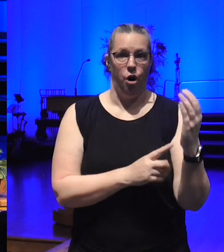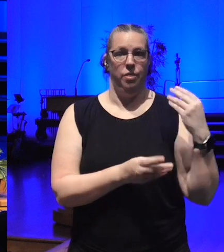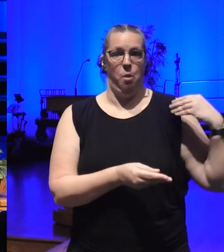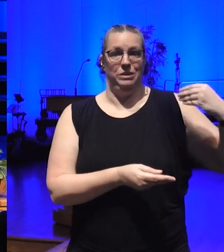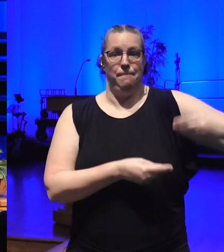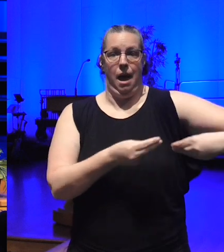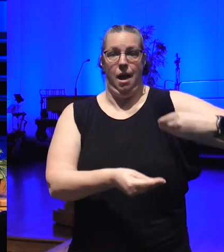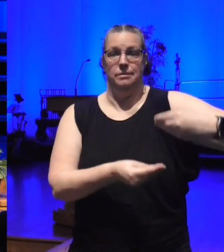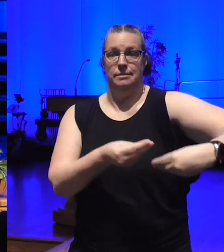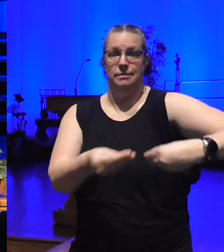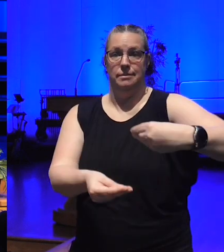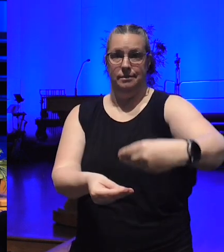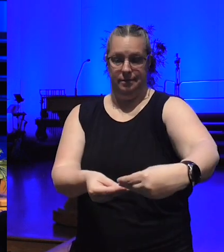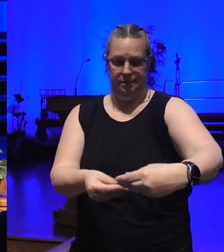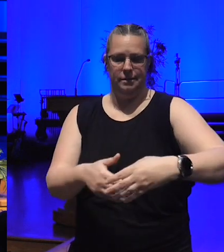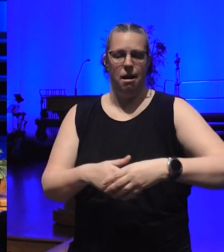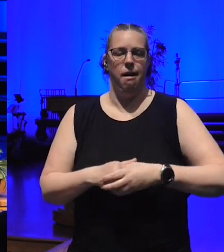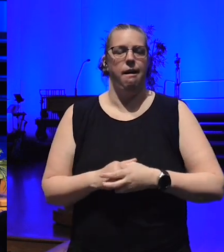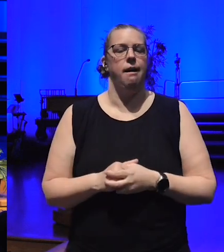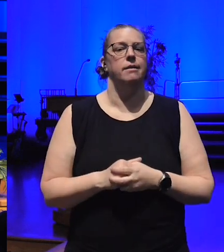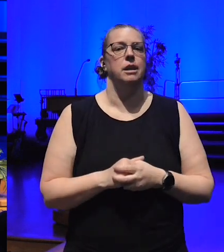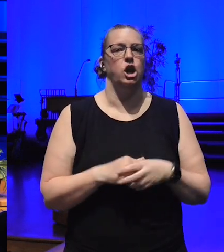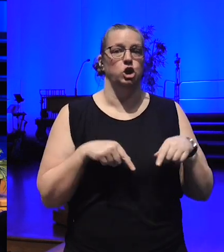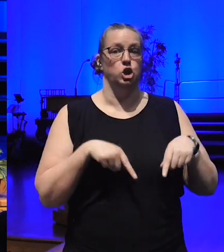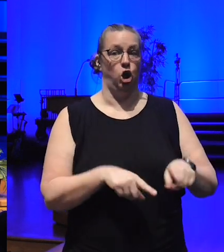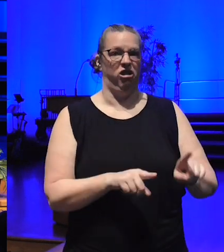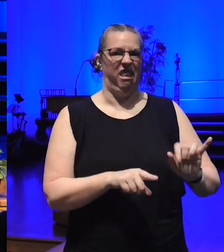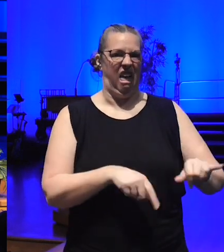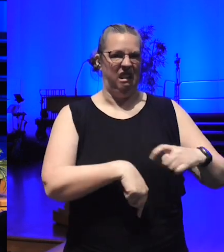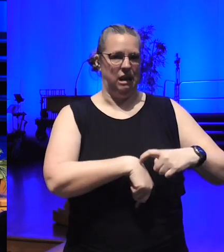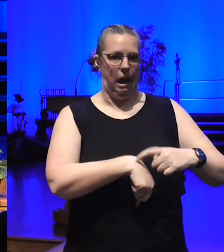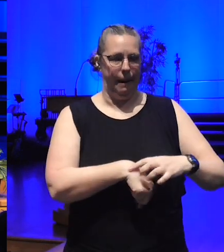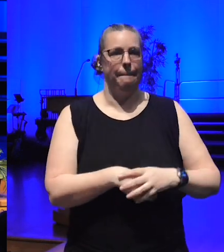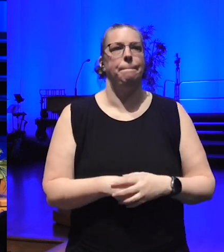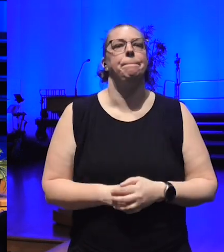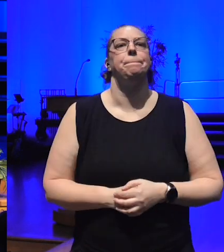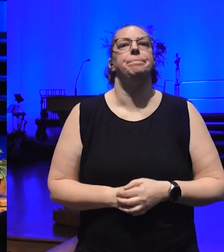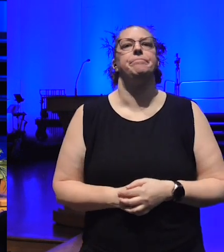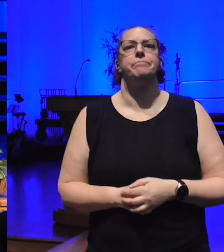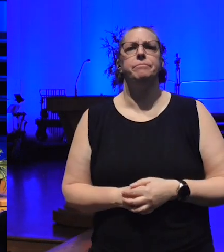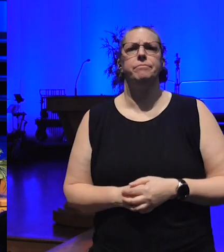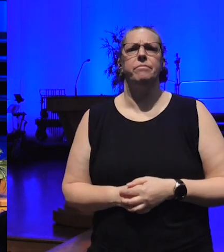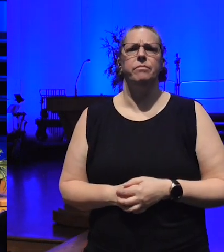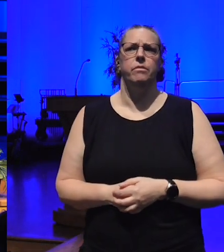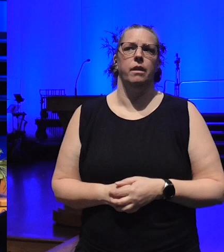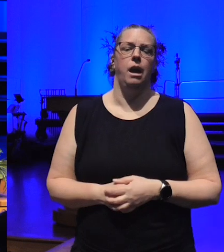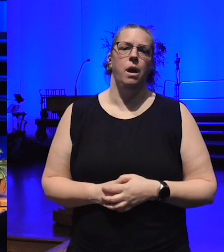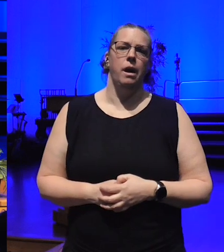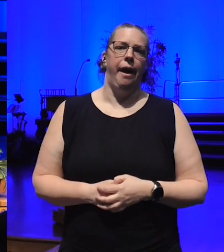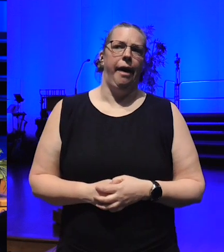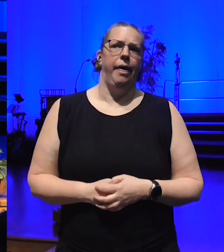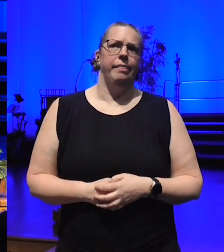on for Generation to generation during the slave period um that they could really really draw on